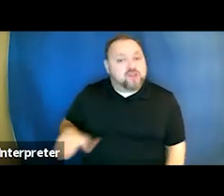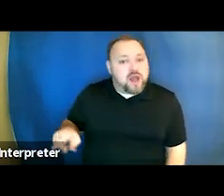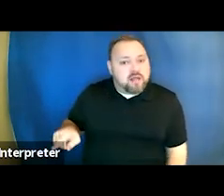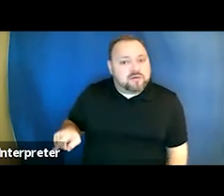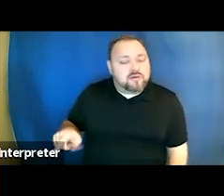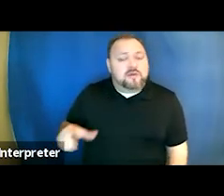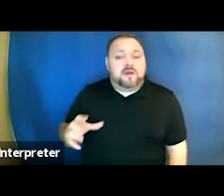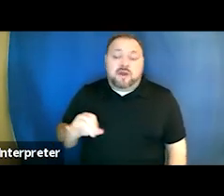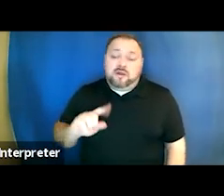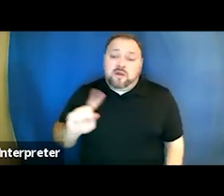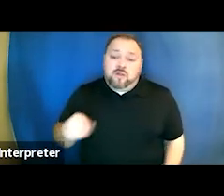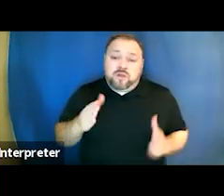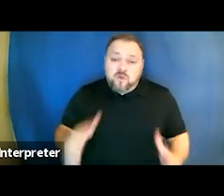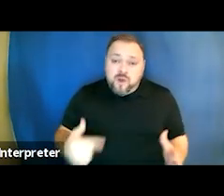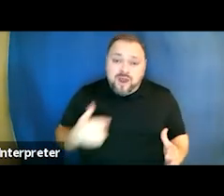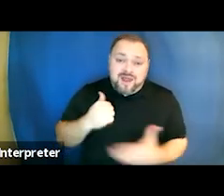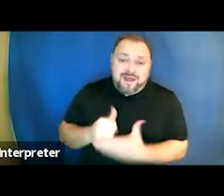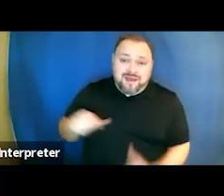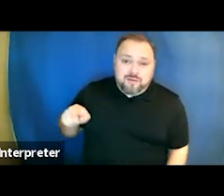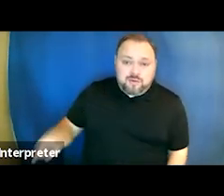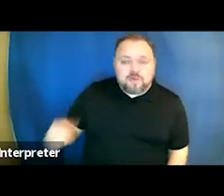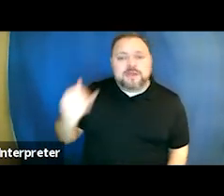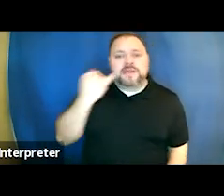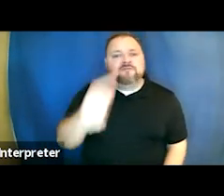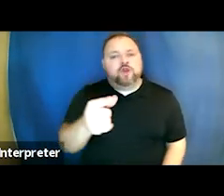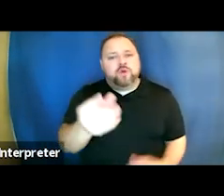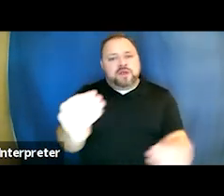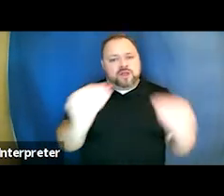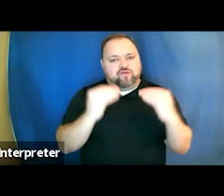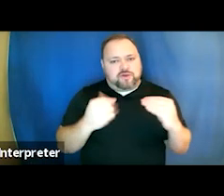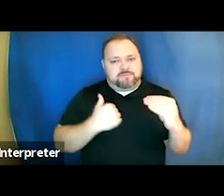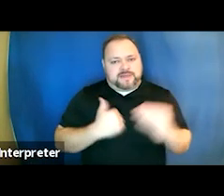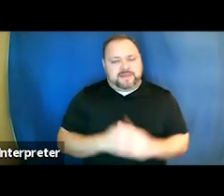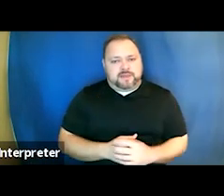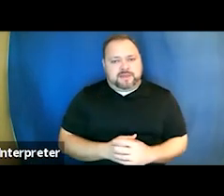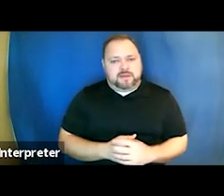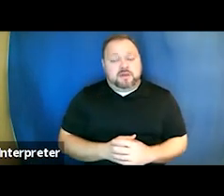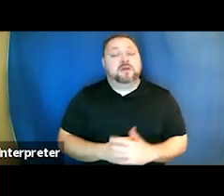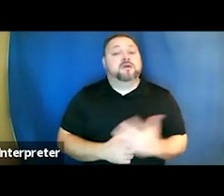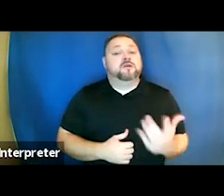The only way I can help my child is if you instruct me. He walked out the room,